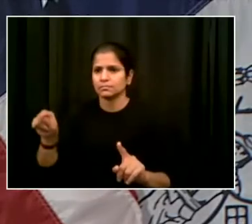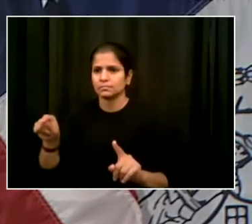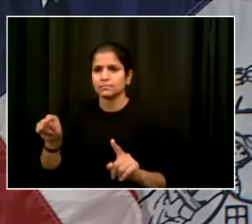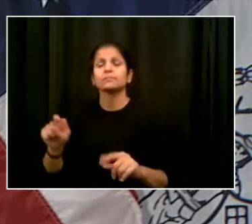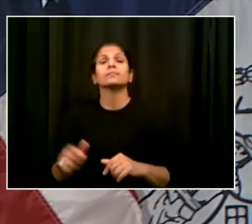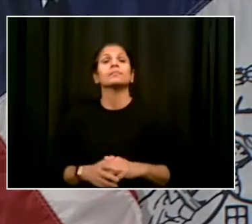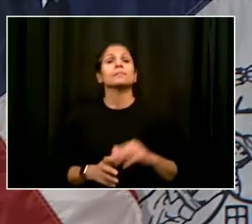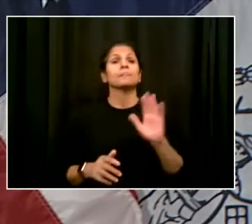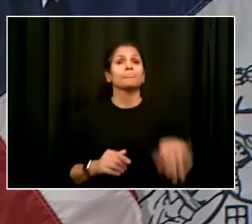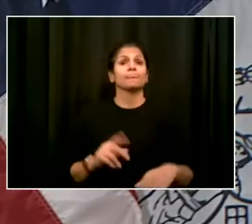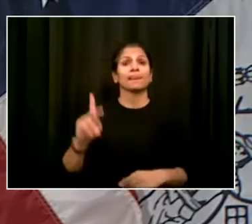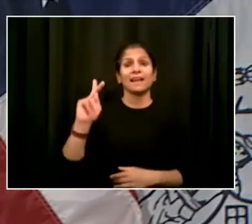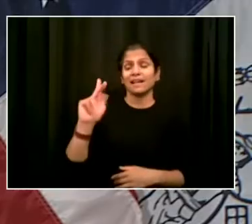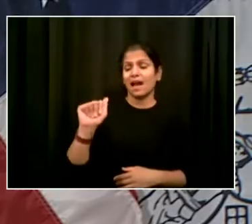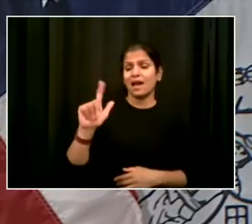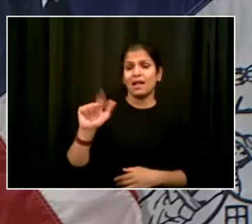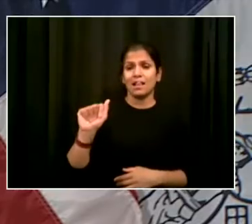THE PLAN FOR HELPING STUDENTS AS THEY GO FORWARD.